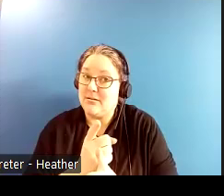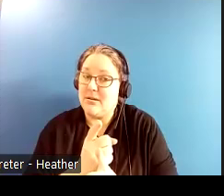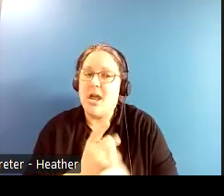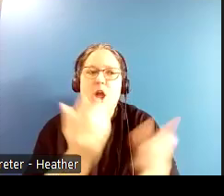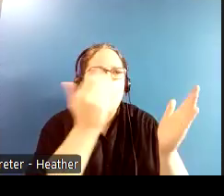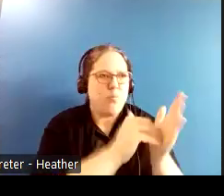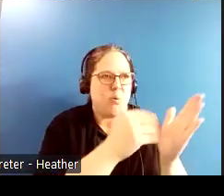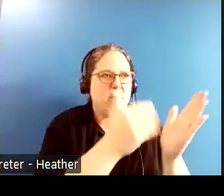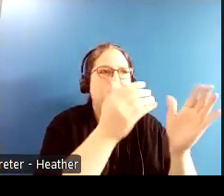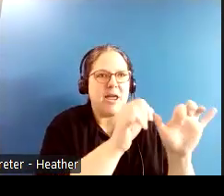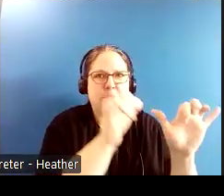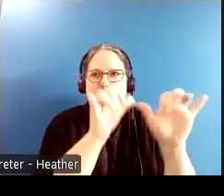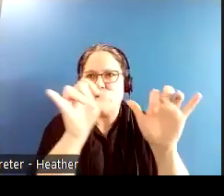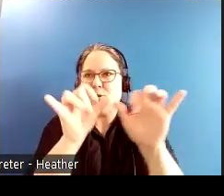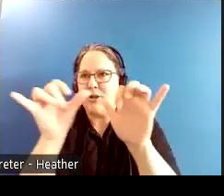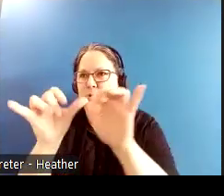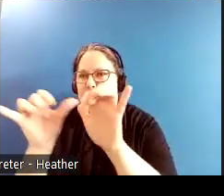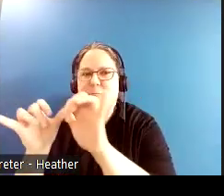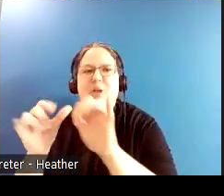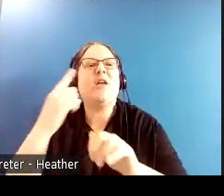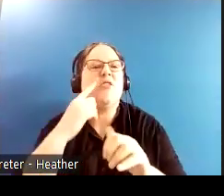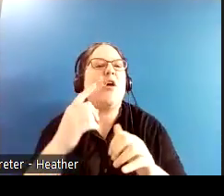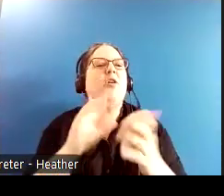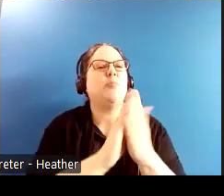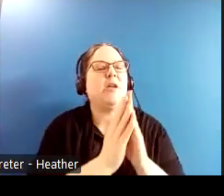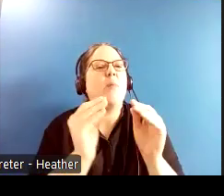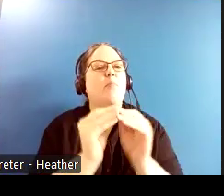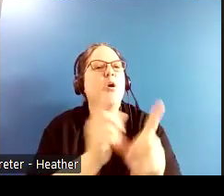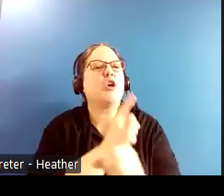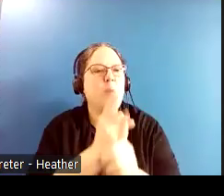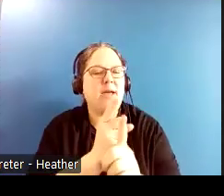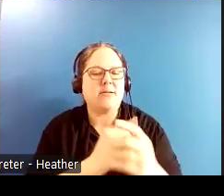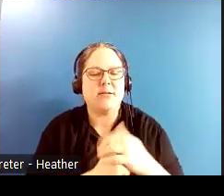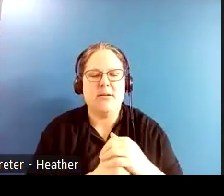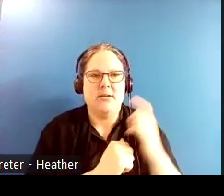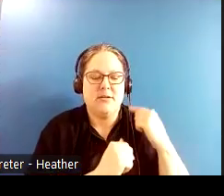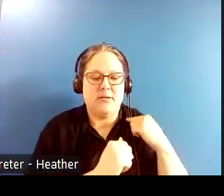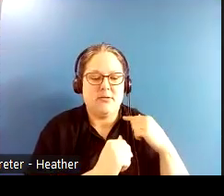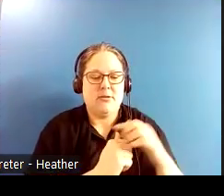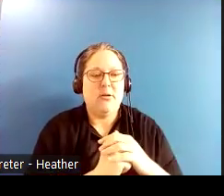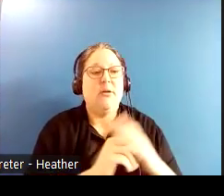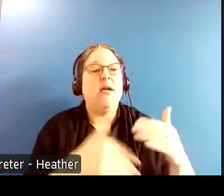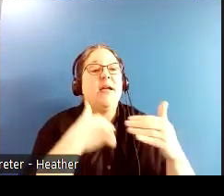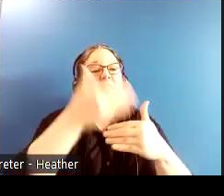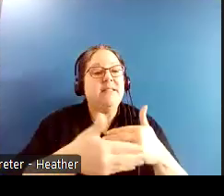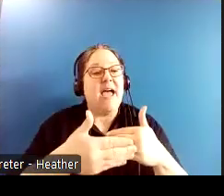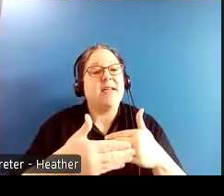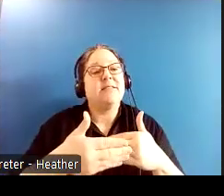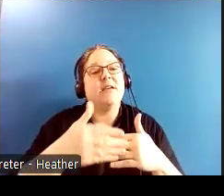averaged are more and more correct. Kettle gets followed uh by Francis Gton who fans of history